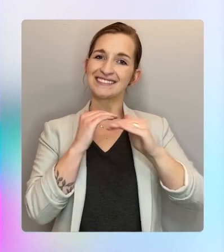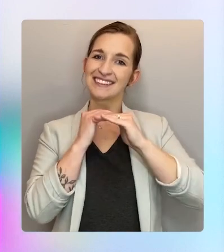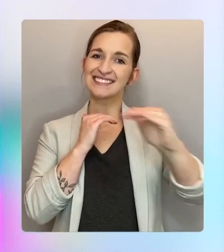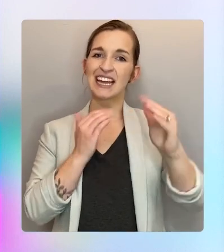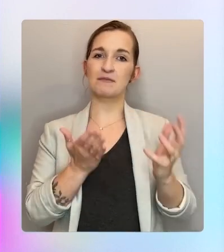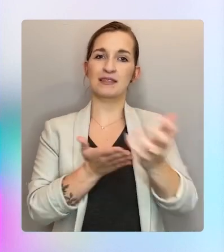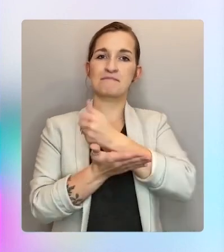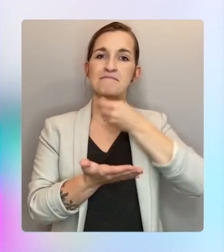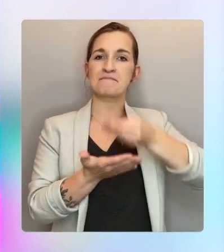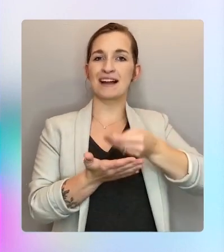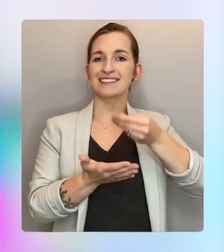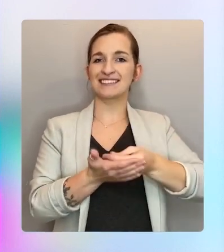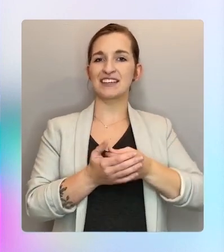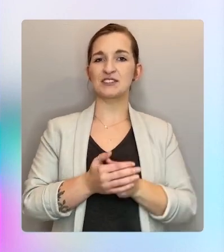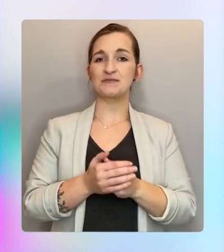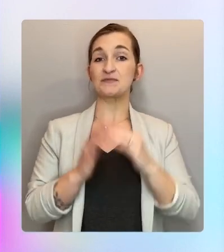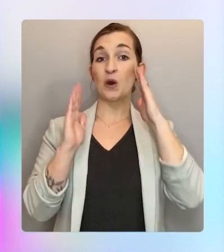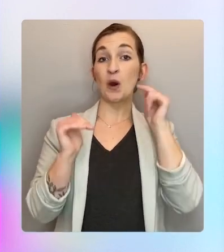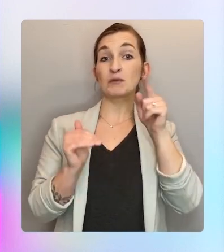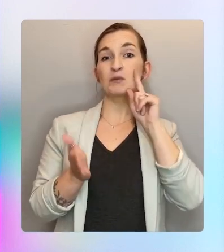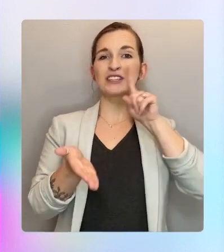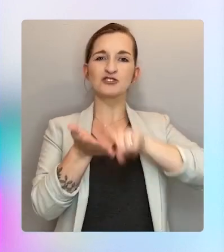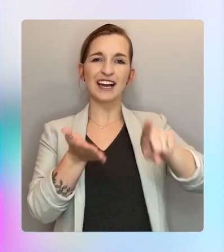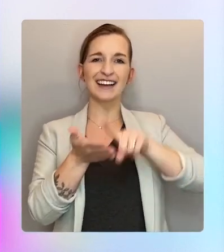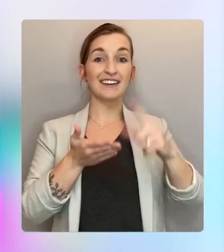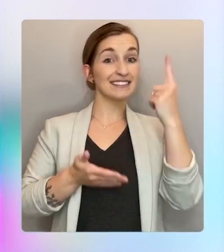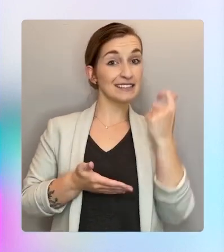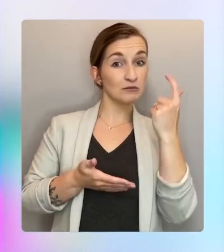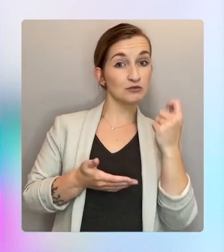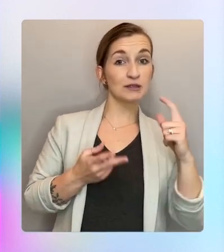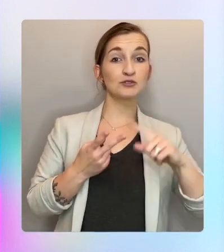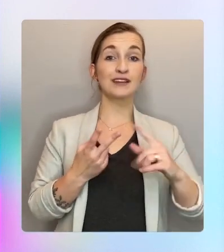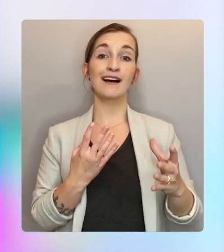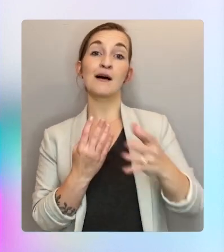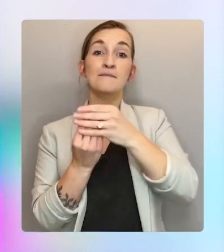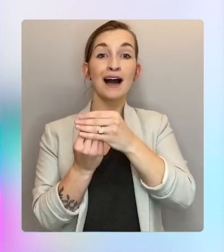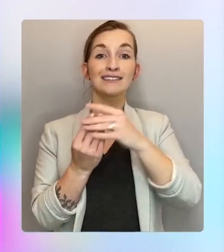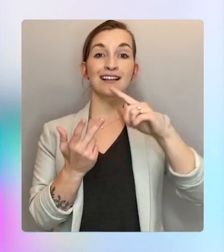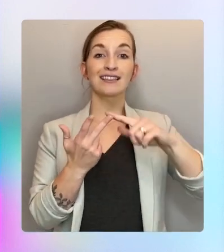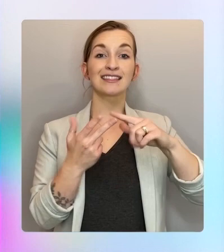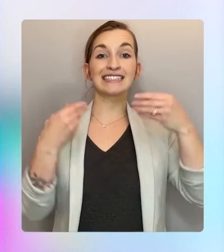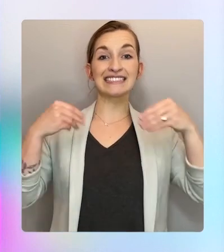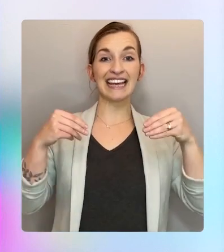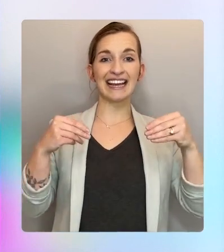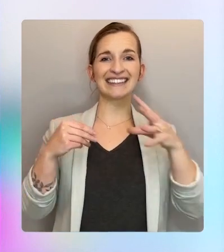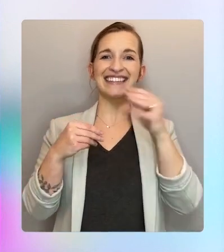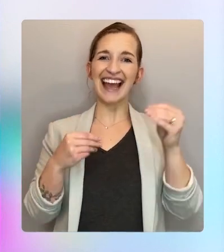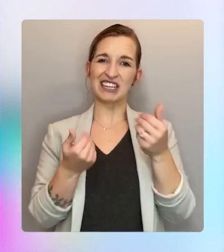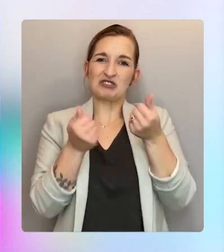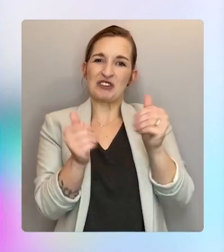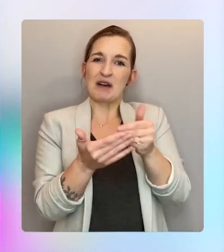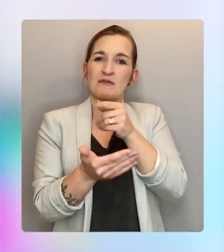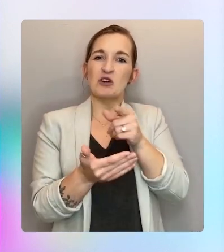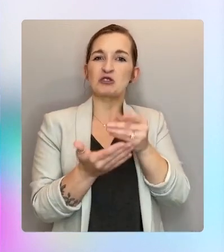We hope you'll check out subscriptions, bundles, and sales, as well as Try Before You Buy as they become available.